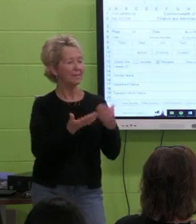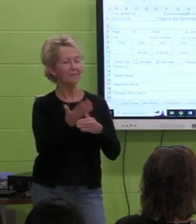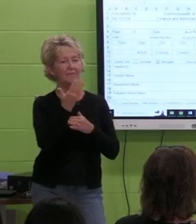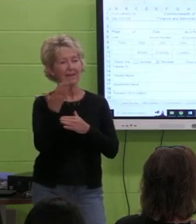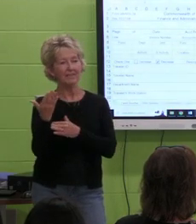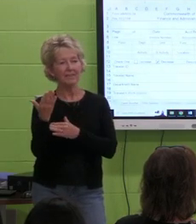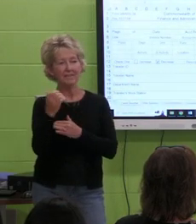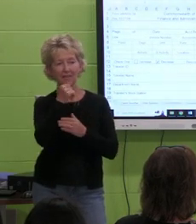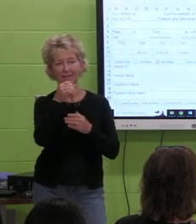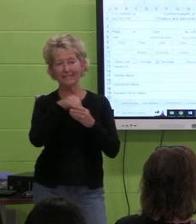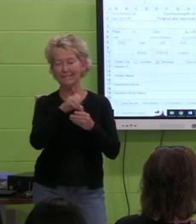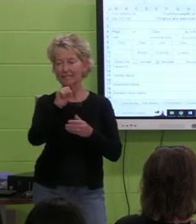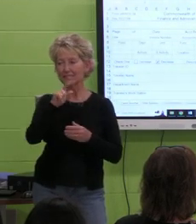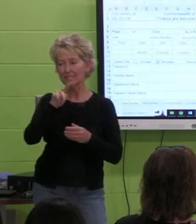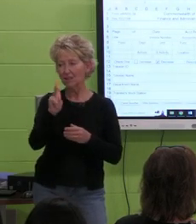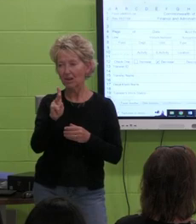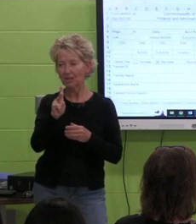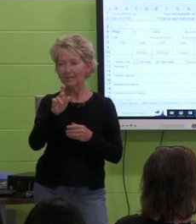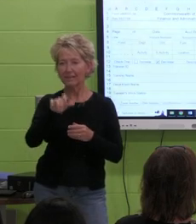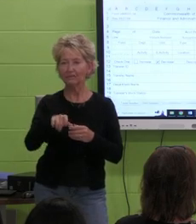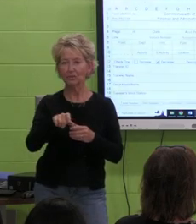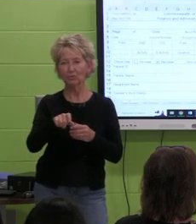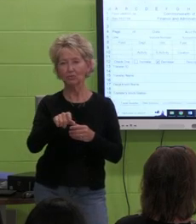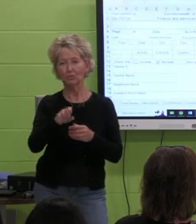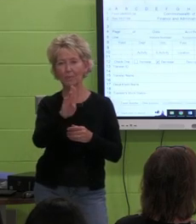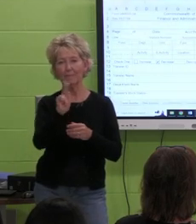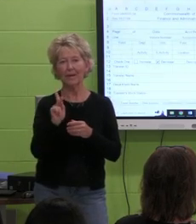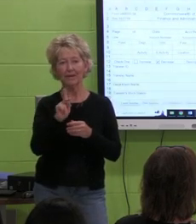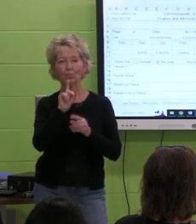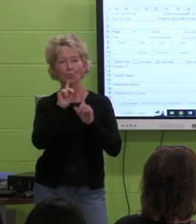of stock or there's a back order or something like that but he's going to order everything as